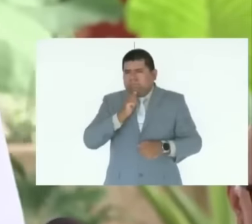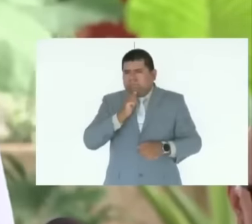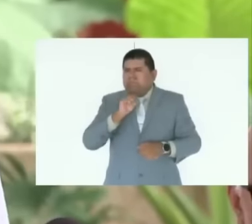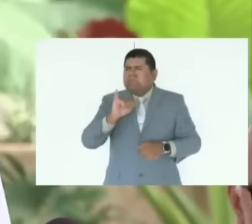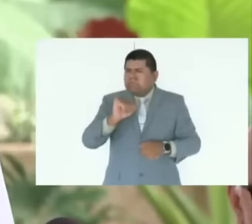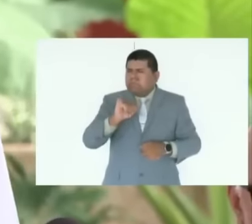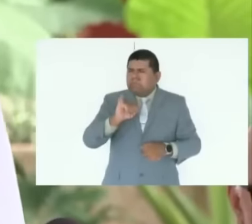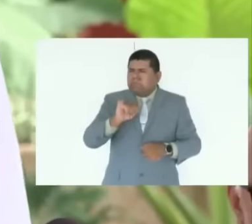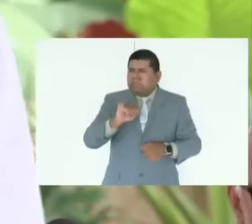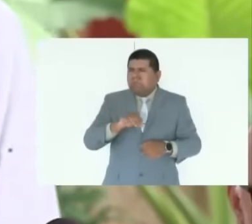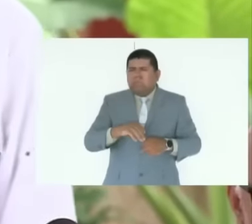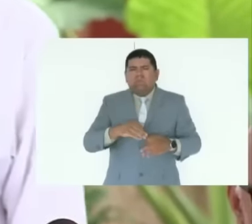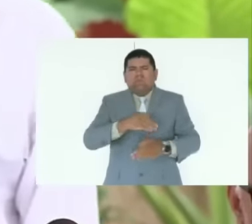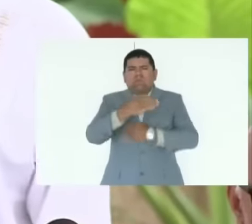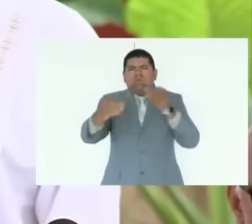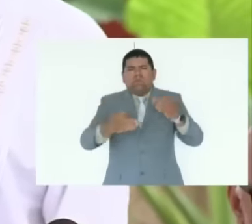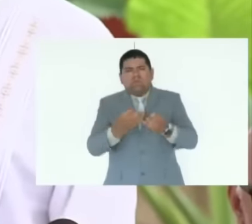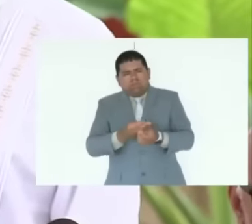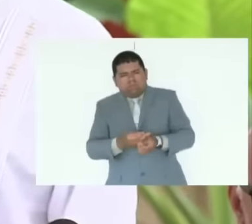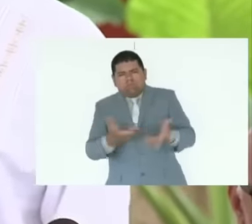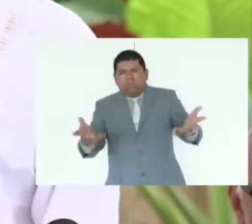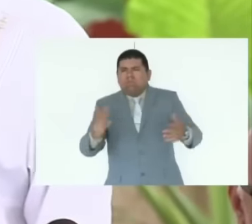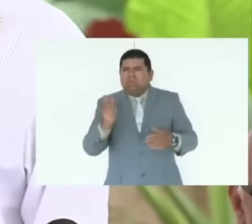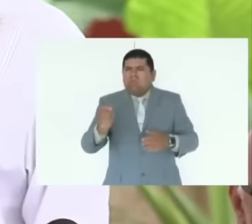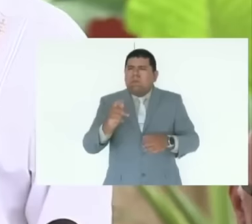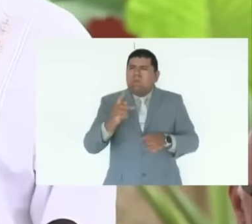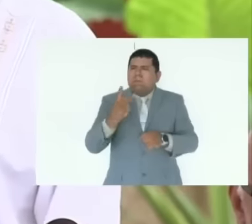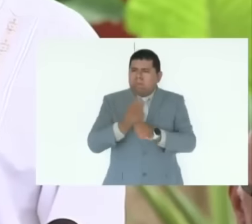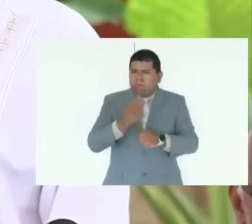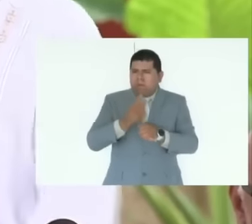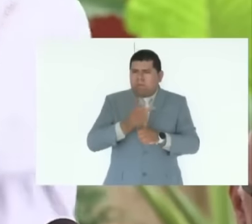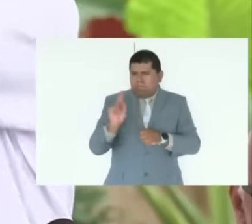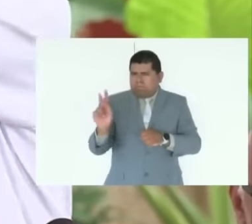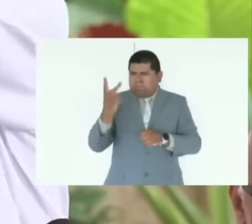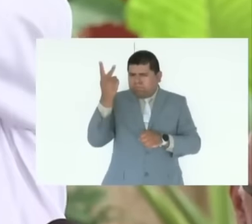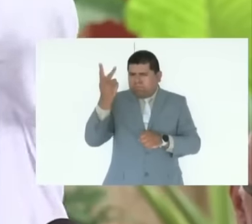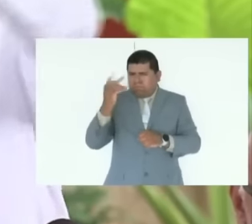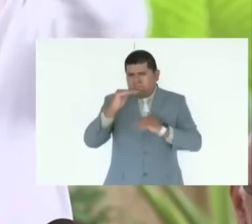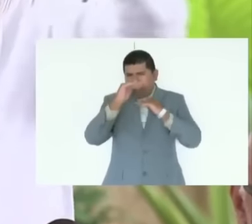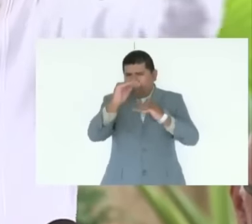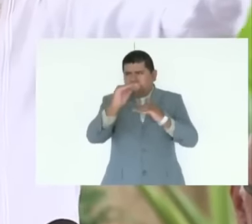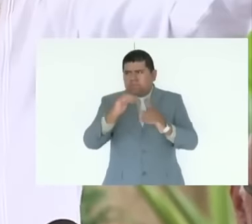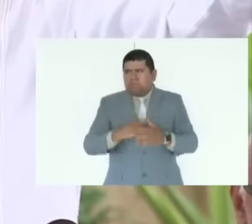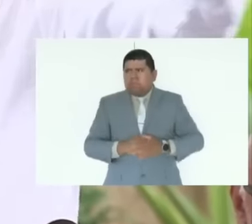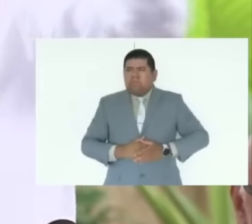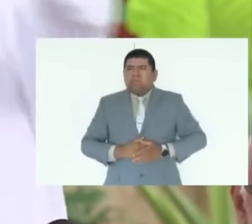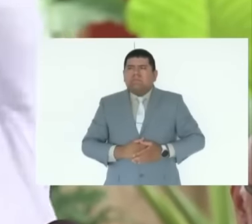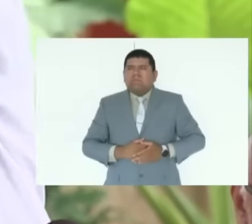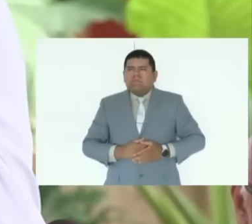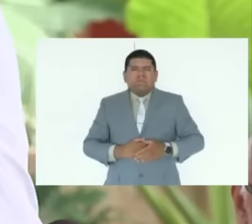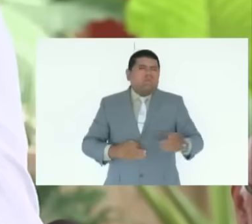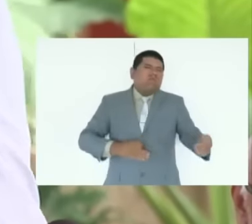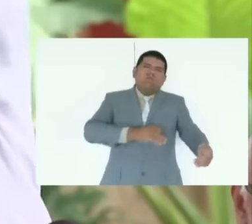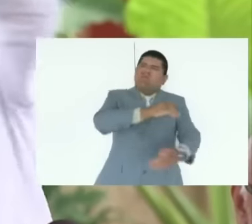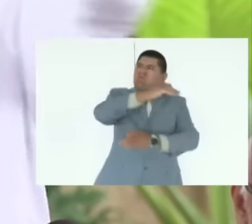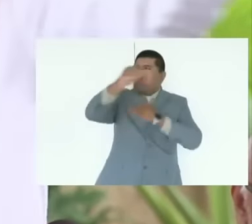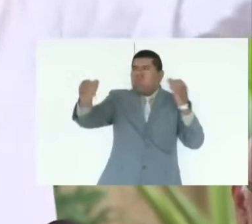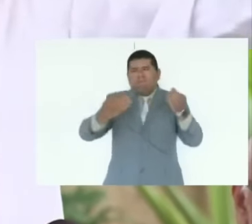universal. It is for everyone at the upper secondary level. It's high school there, yes, everyone has